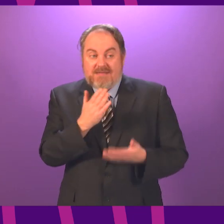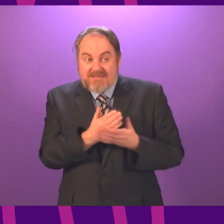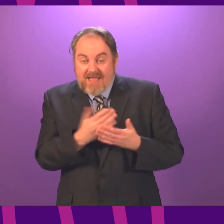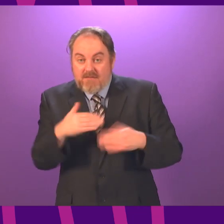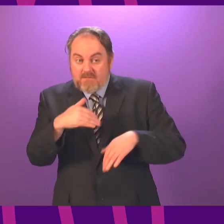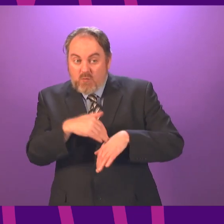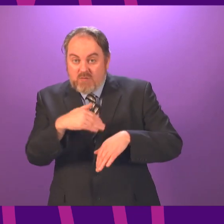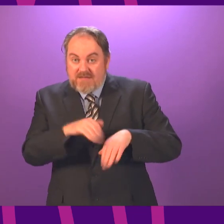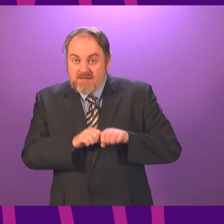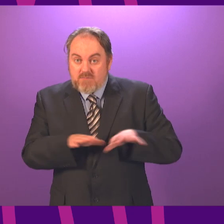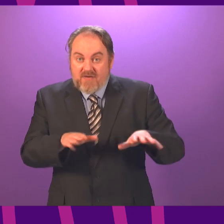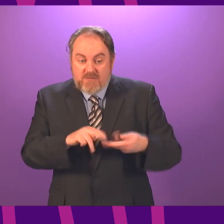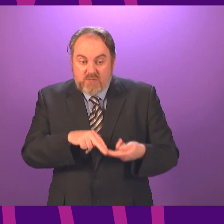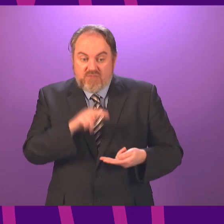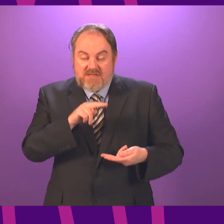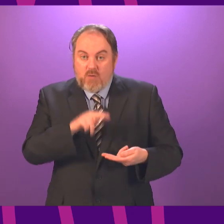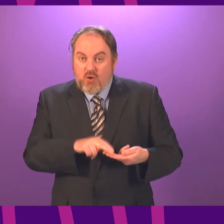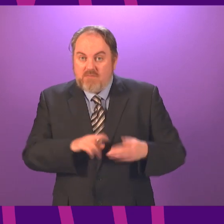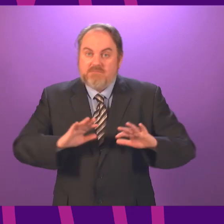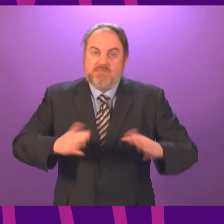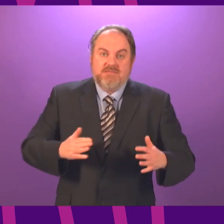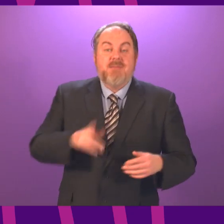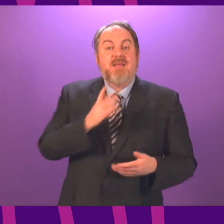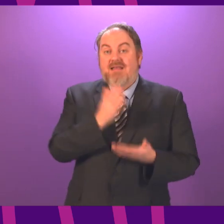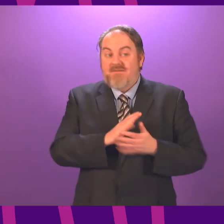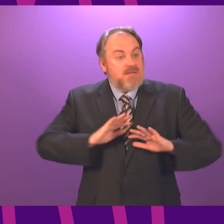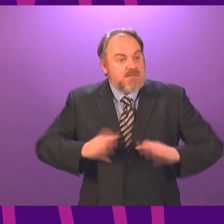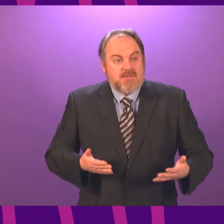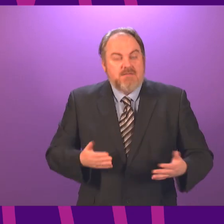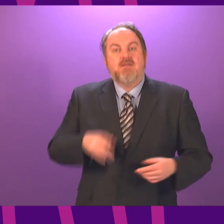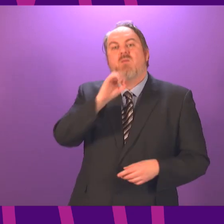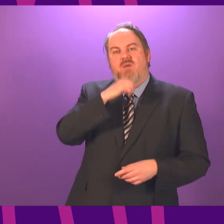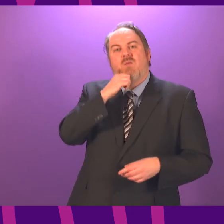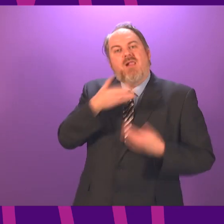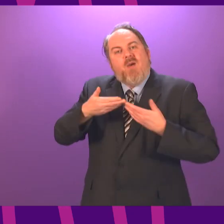by then, we will be able to go forward a little bit more and give more detail on the period